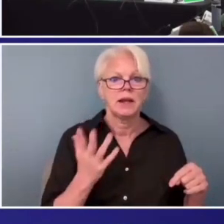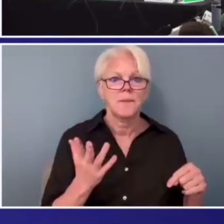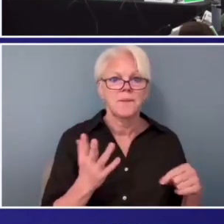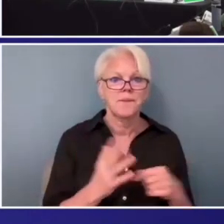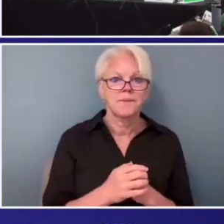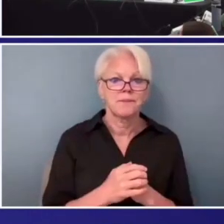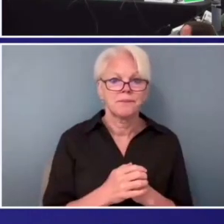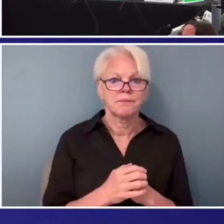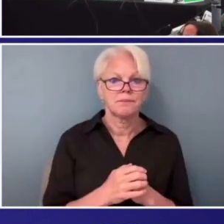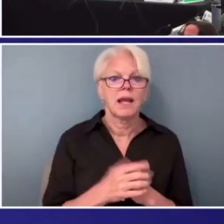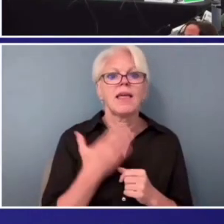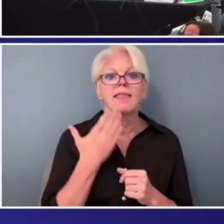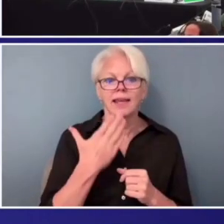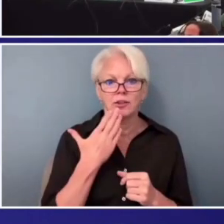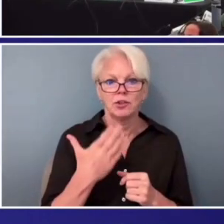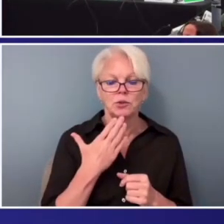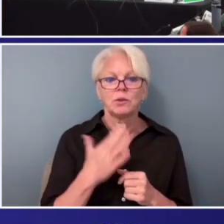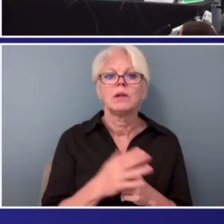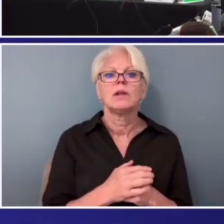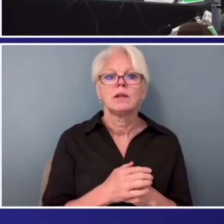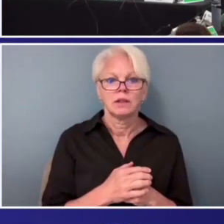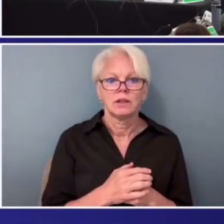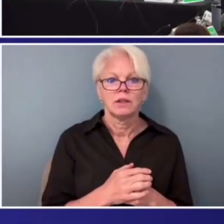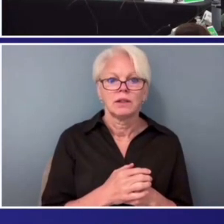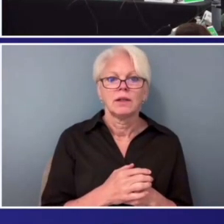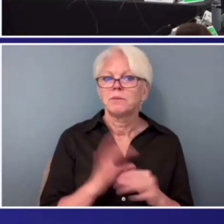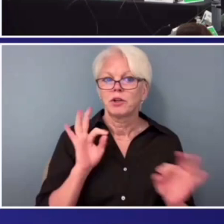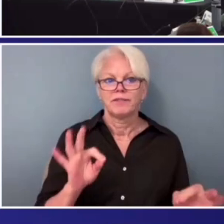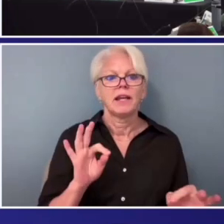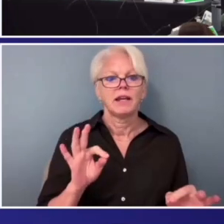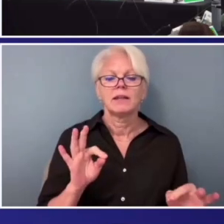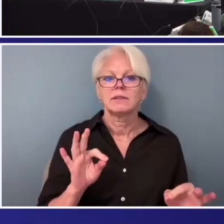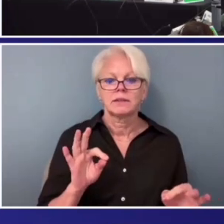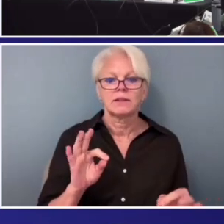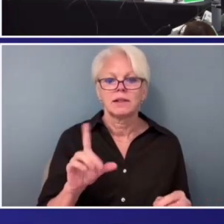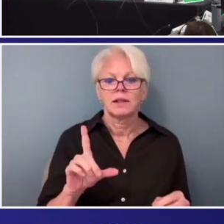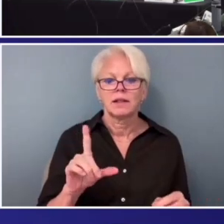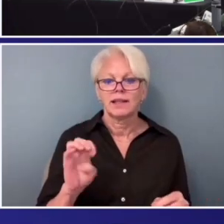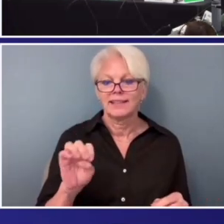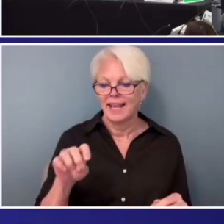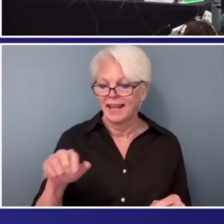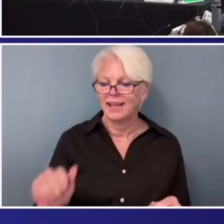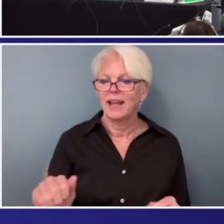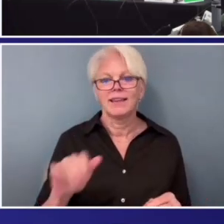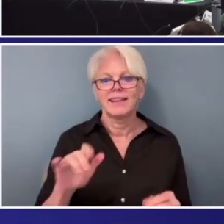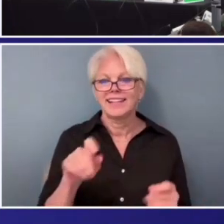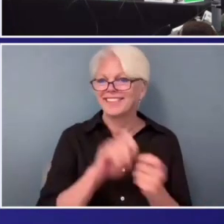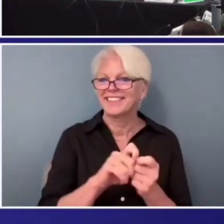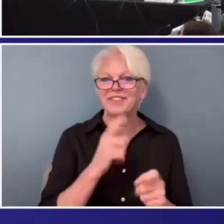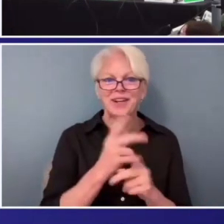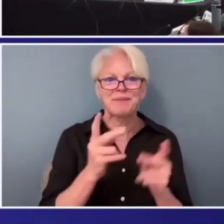Yes. Thank you. Yes, if we could get right there. Thank you, Linea, that's exactly where I want us to be. If you will notice on the screen,